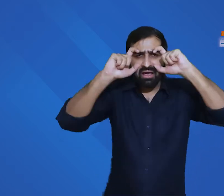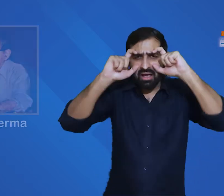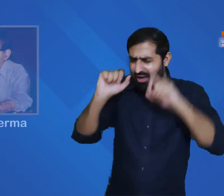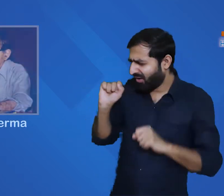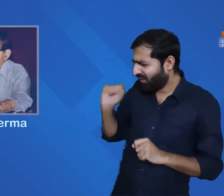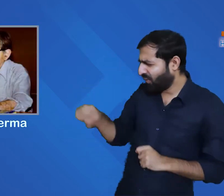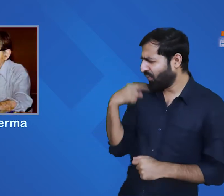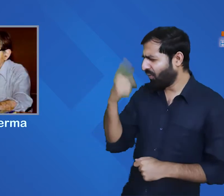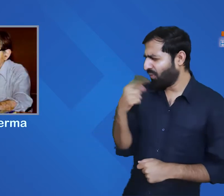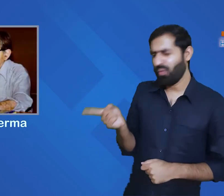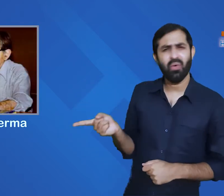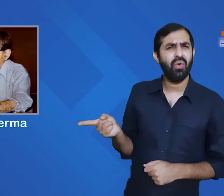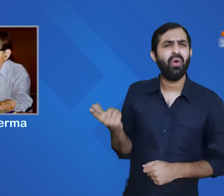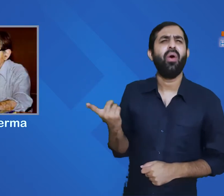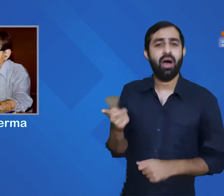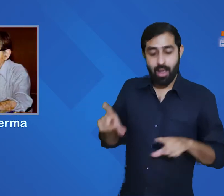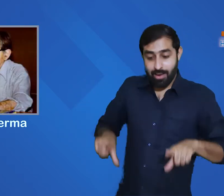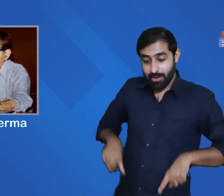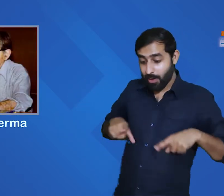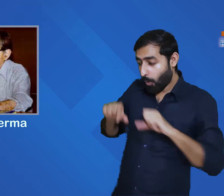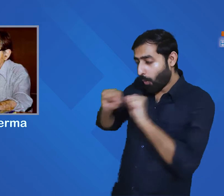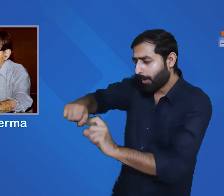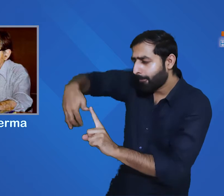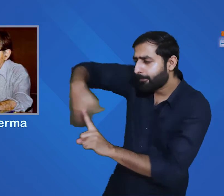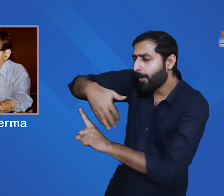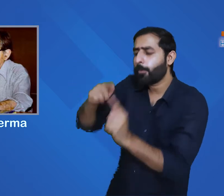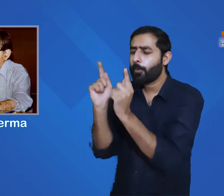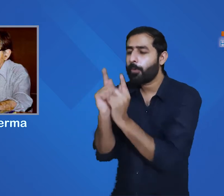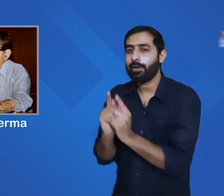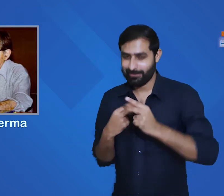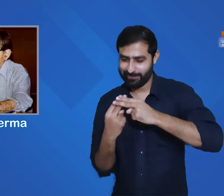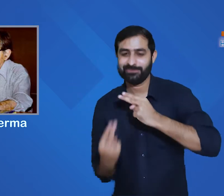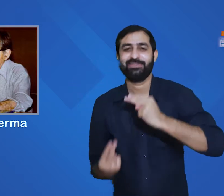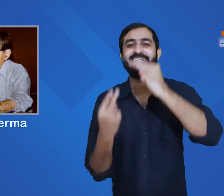Who was Nirmal Verma? Let me tell you in brief about his background.